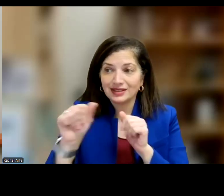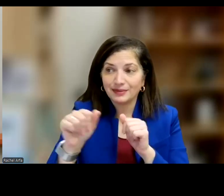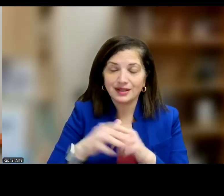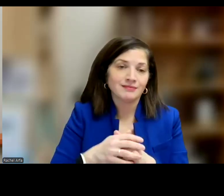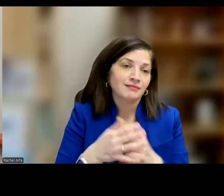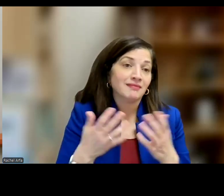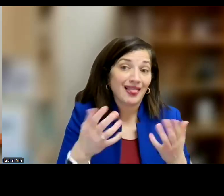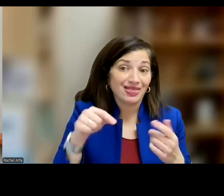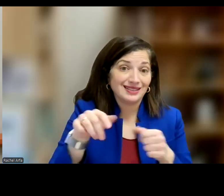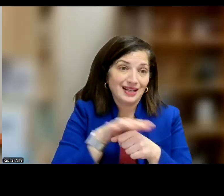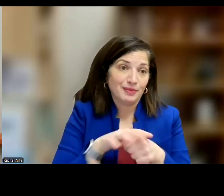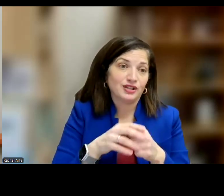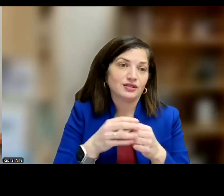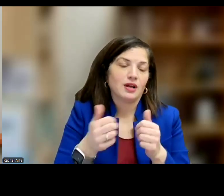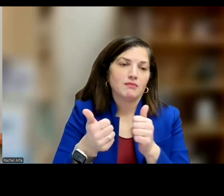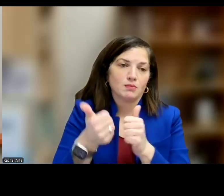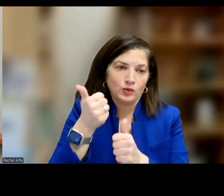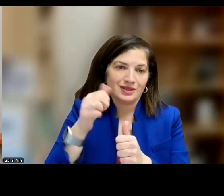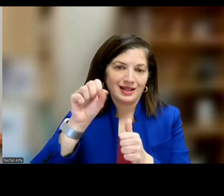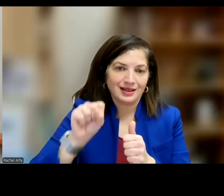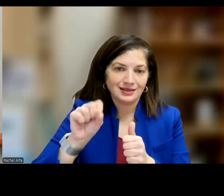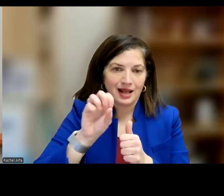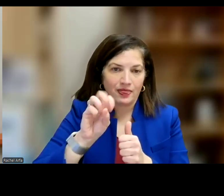13:05:42 the highest prevalence of 13:05:44 disability. These neighborhoods